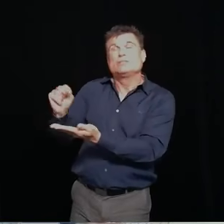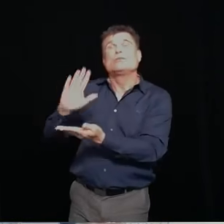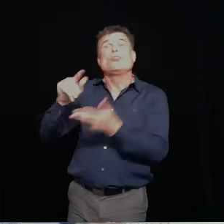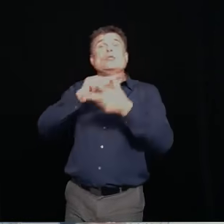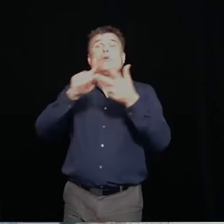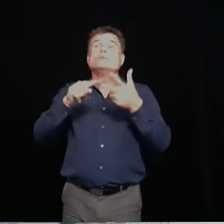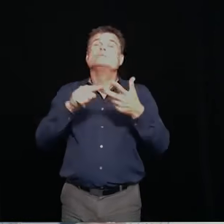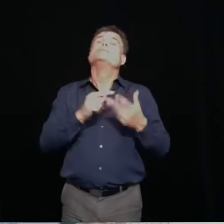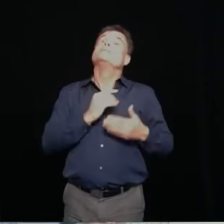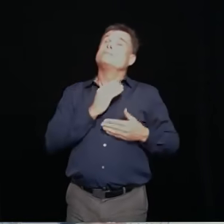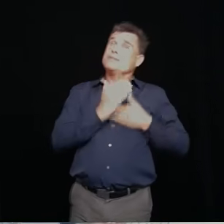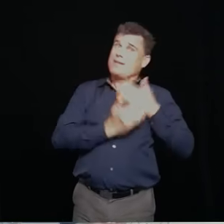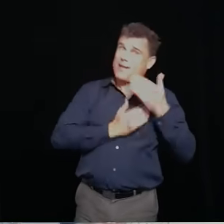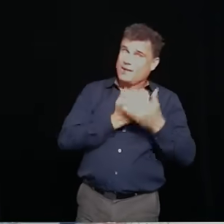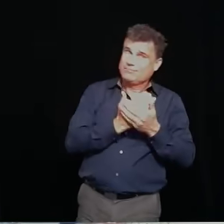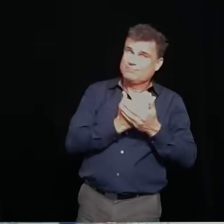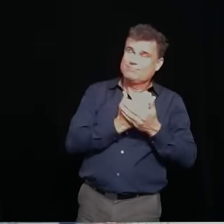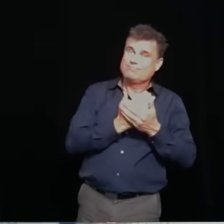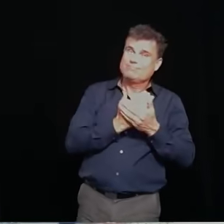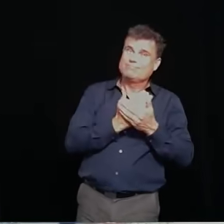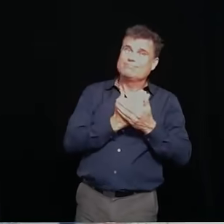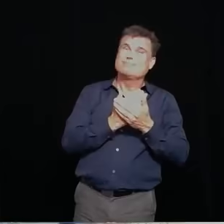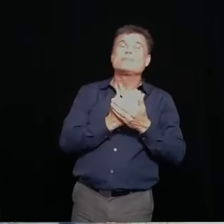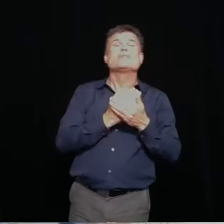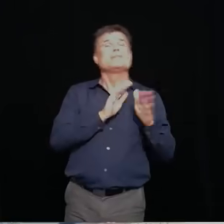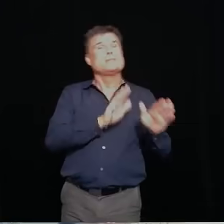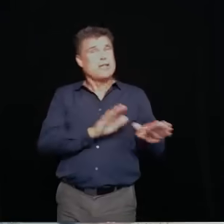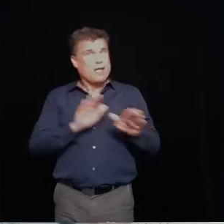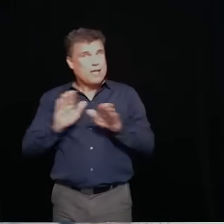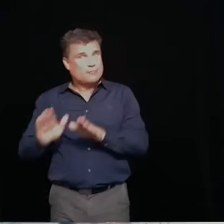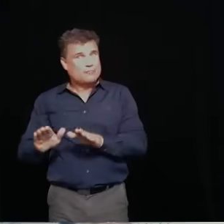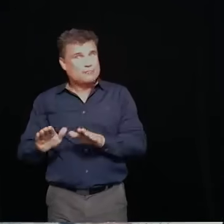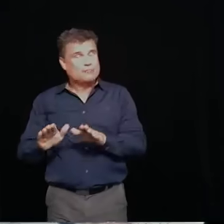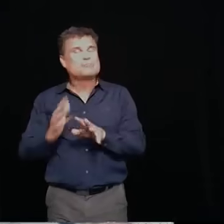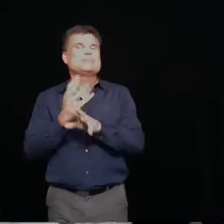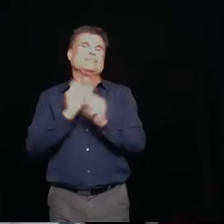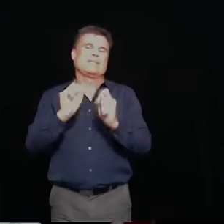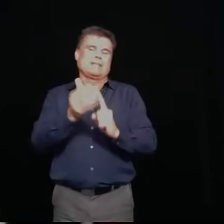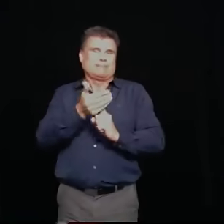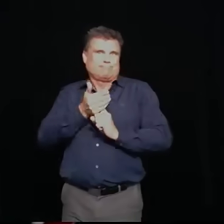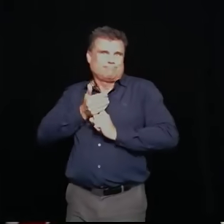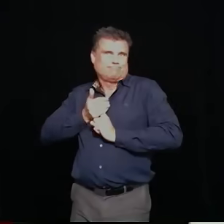is about getting back to work. Getting back into classrooms. Keeping businesses going and staying healthy.